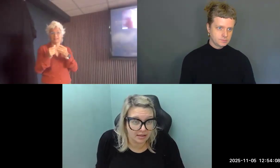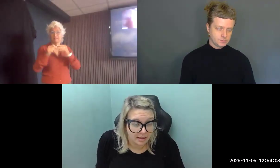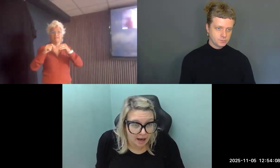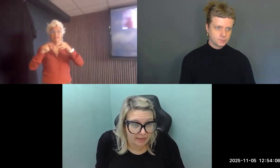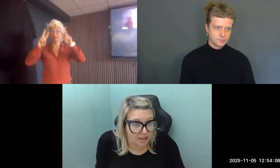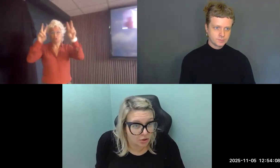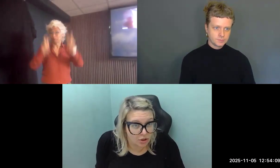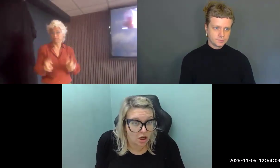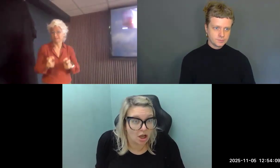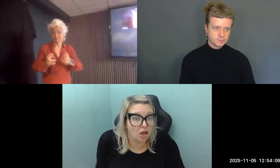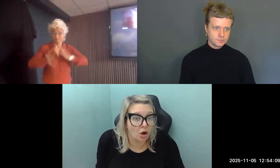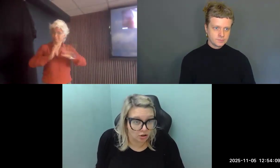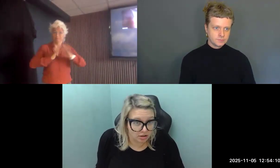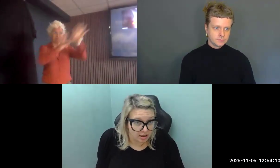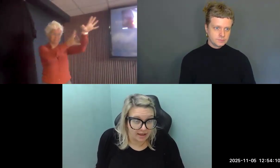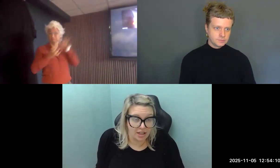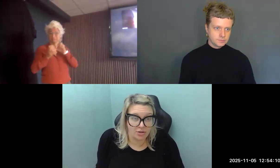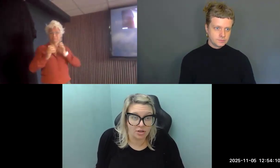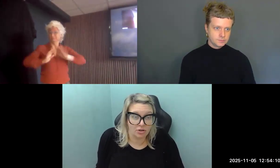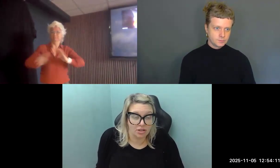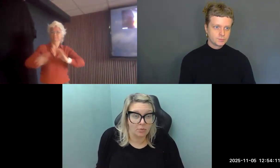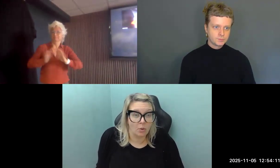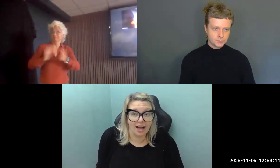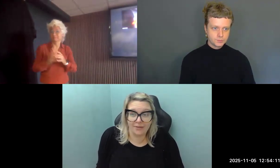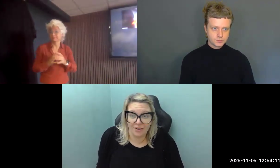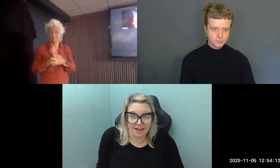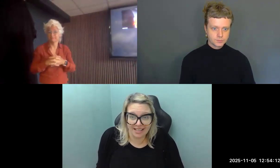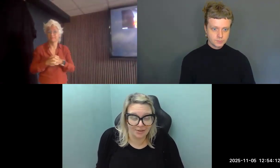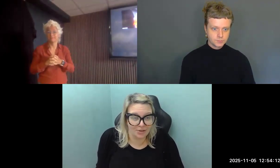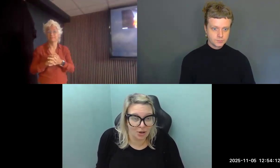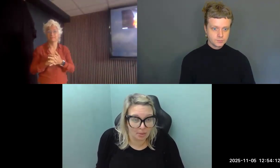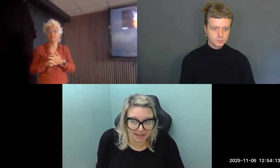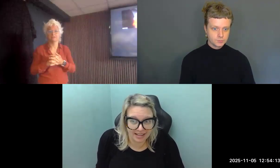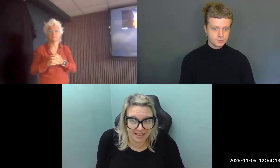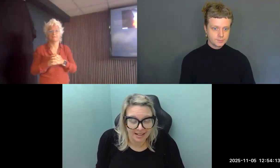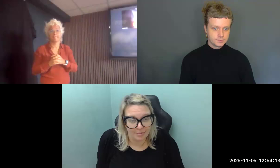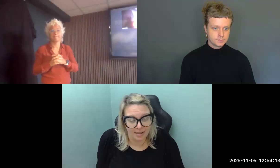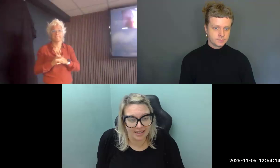And they're used a lot. They're used across a wide variety of different topics